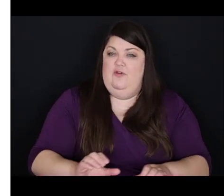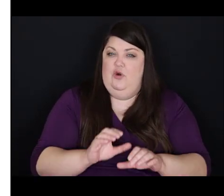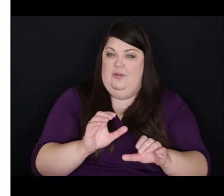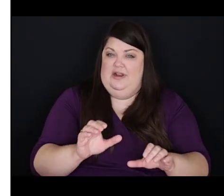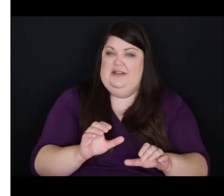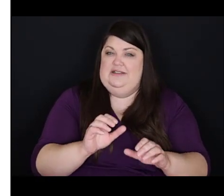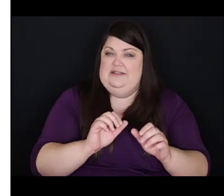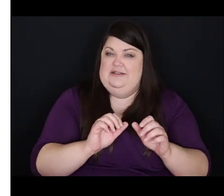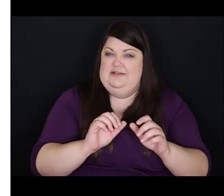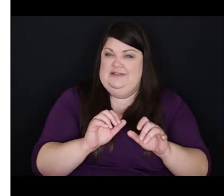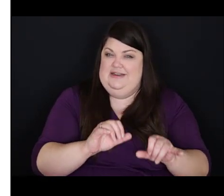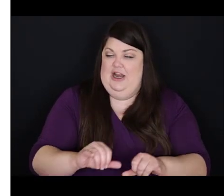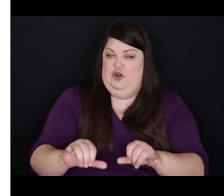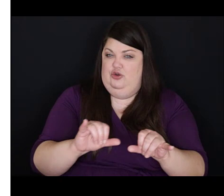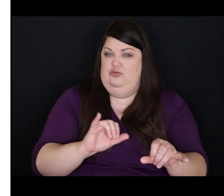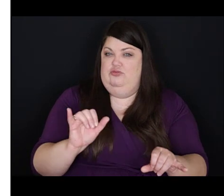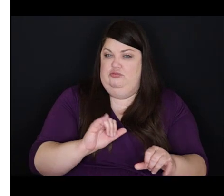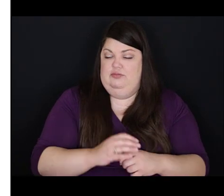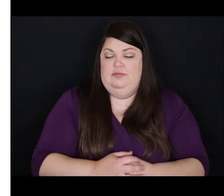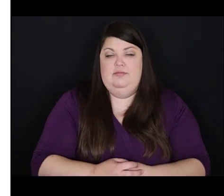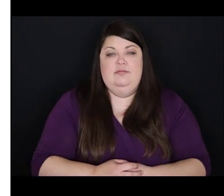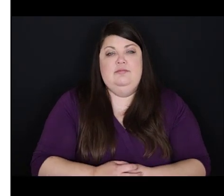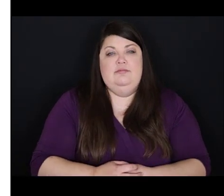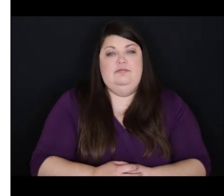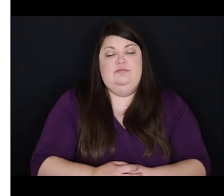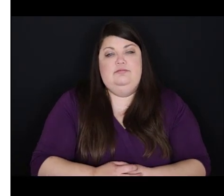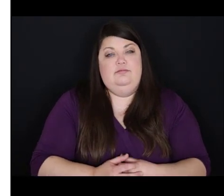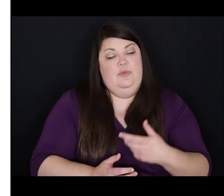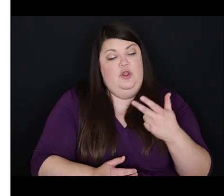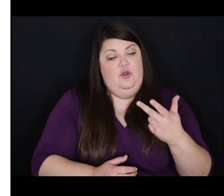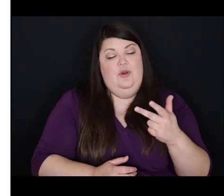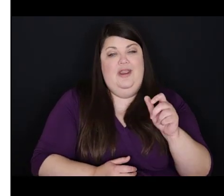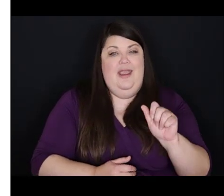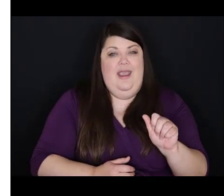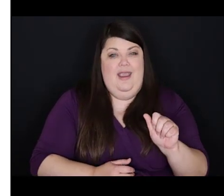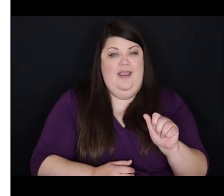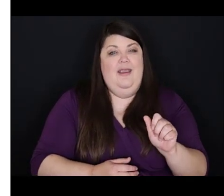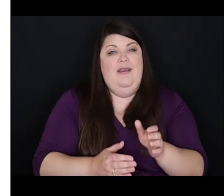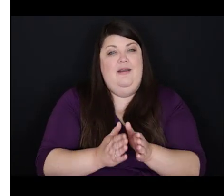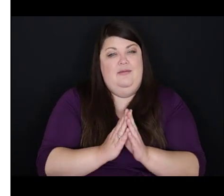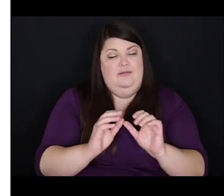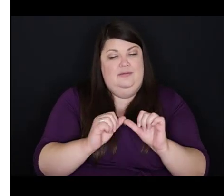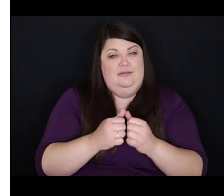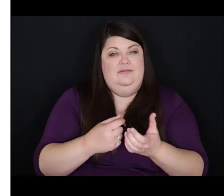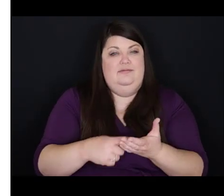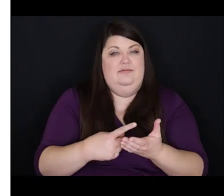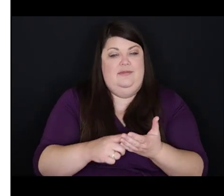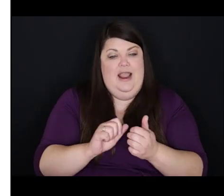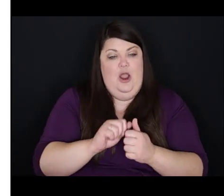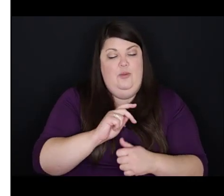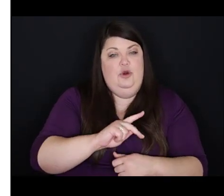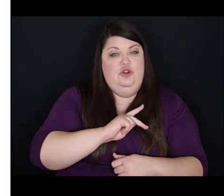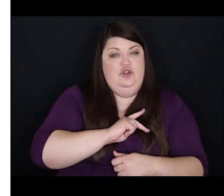(3)(A) requests agencies to discuss how their personnel standards align with any national or